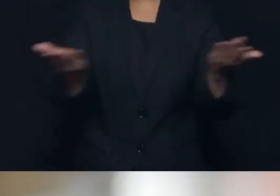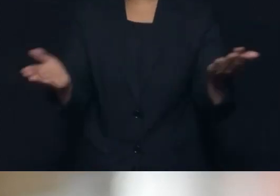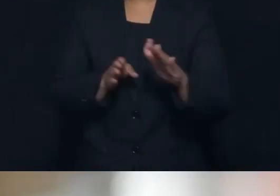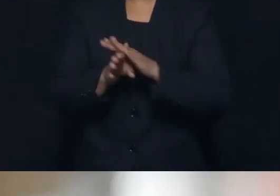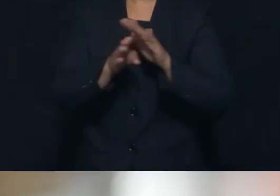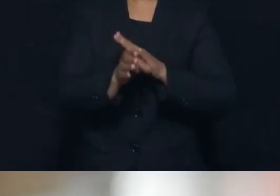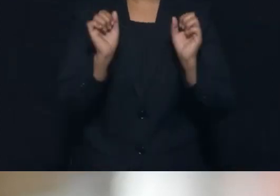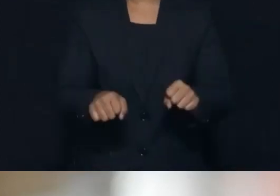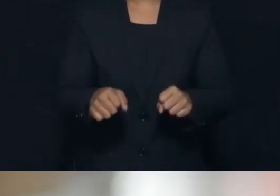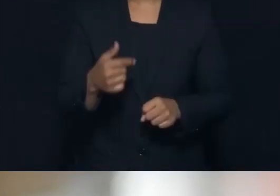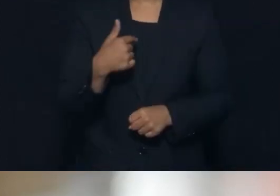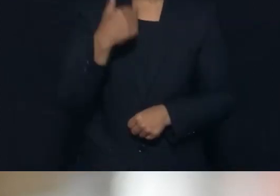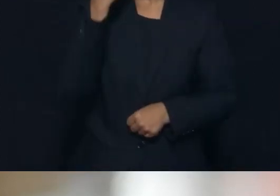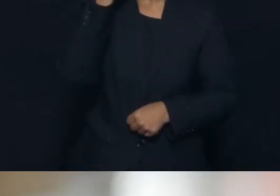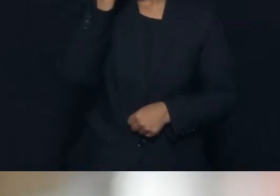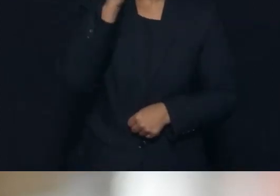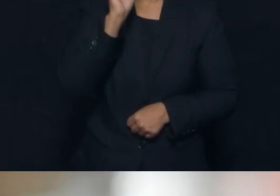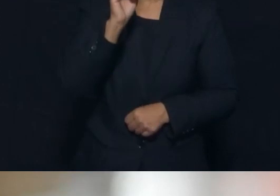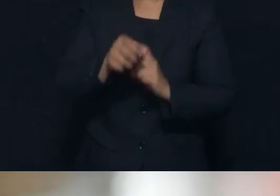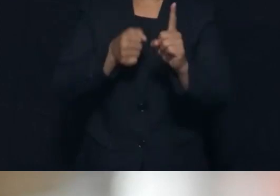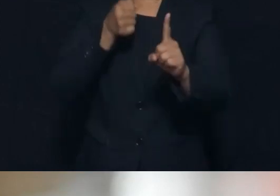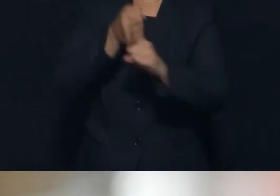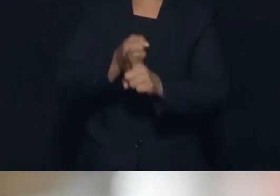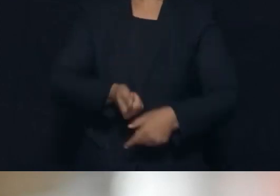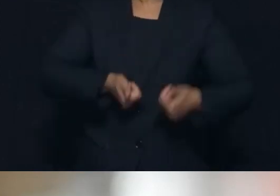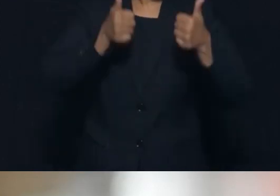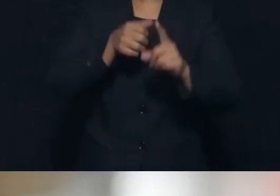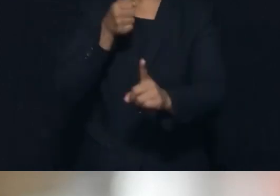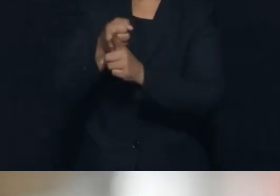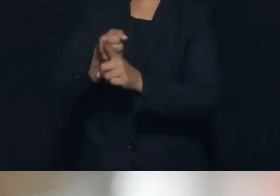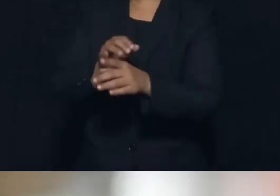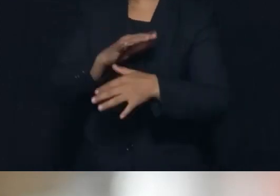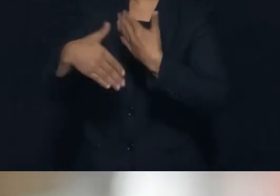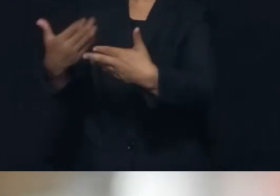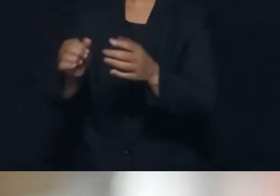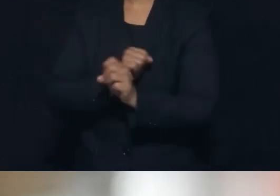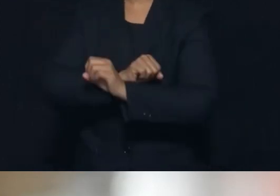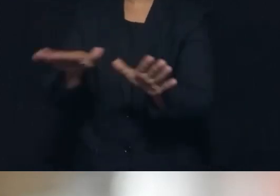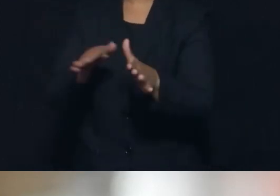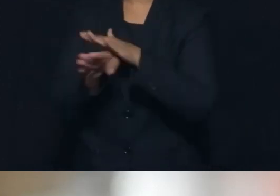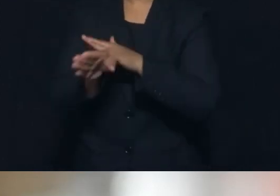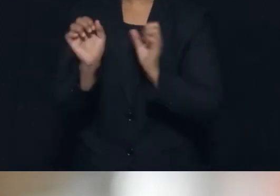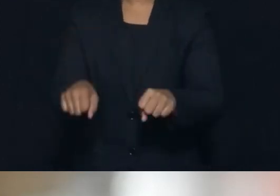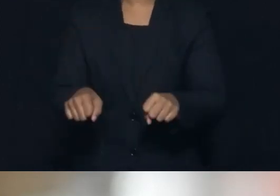To ensure the equal access to political participation. The 2nd question.The National standardisation bodies participation. Yes.